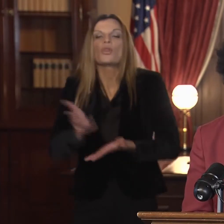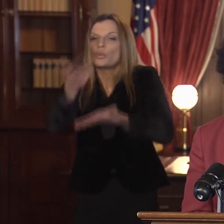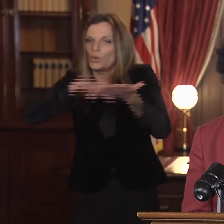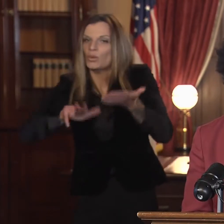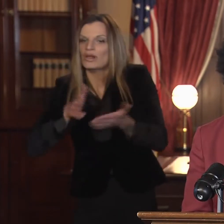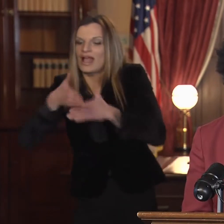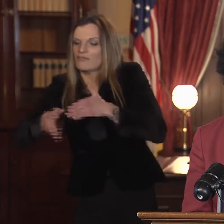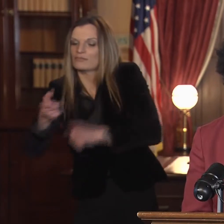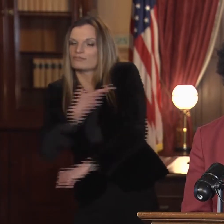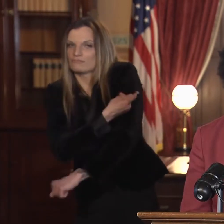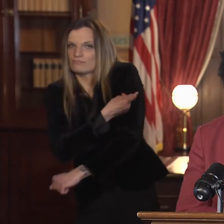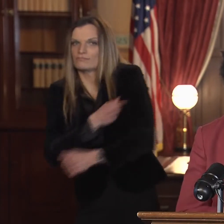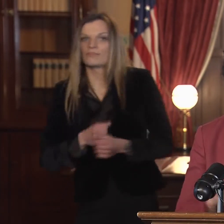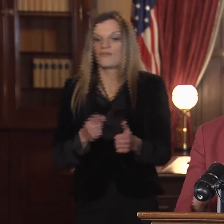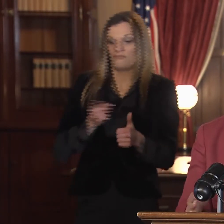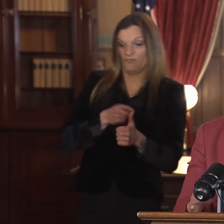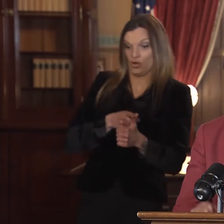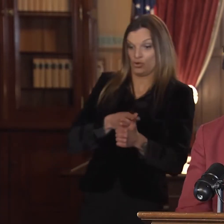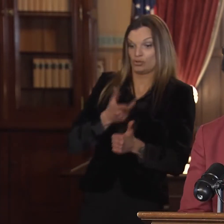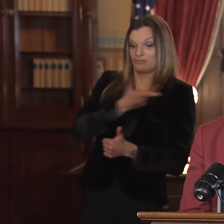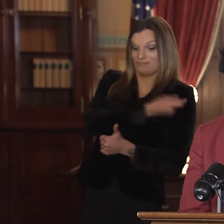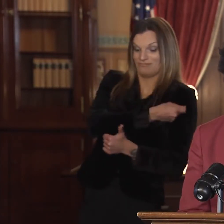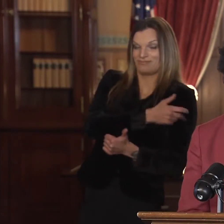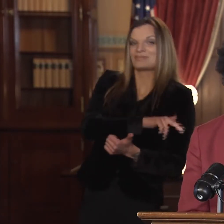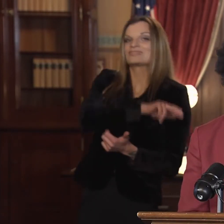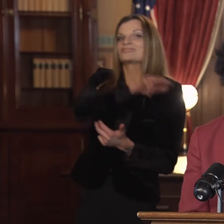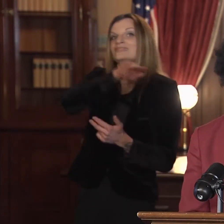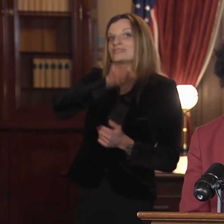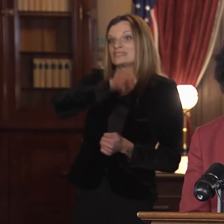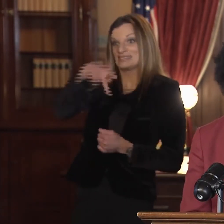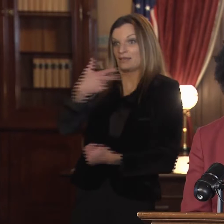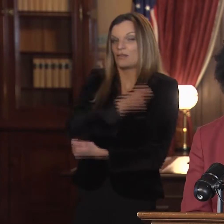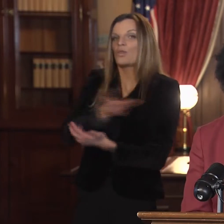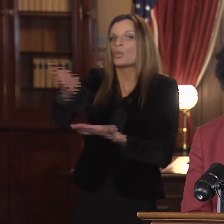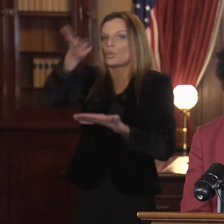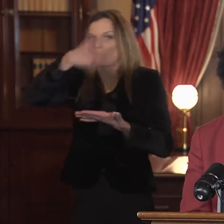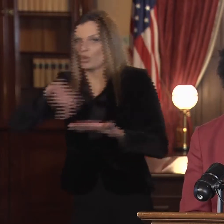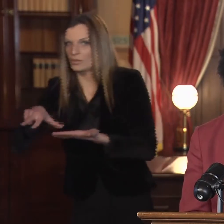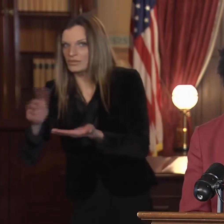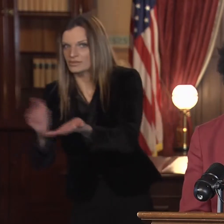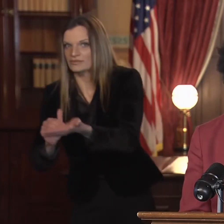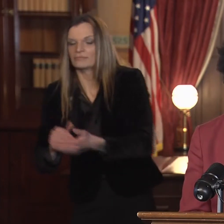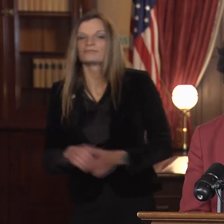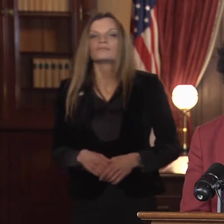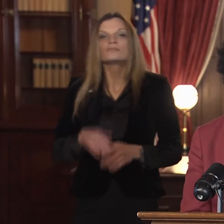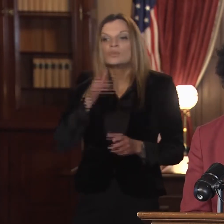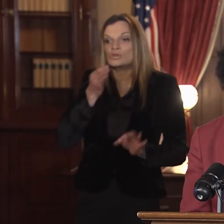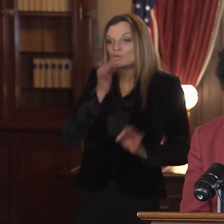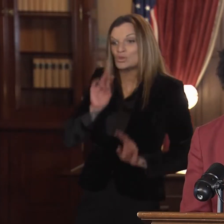IN MICHIGAN PEOPLE HAVE TO RETURN TO GET THE SECOND DOSE OF THE VACCINE 3 WEEKS AFTER THE FIRST.